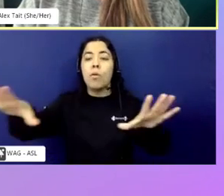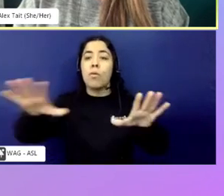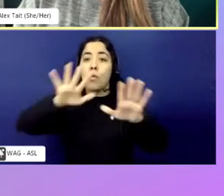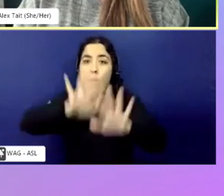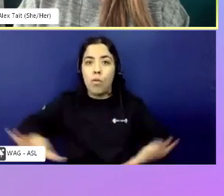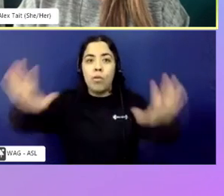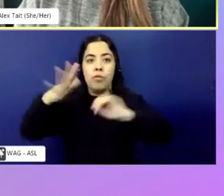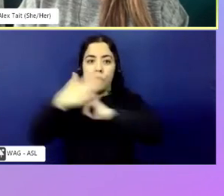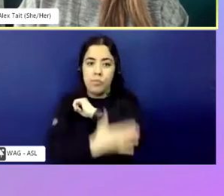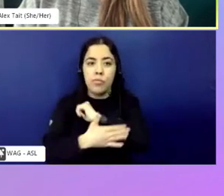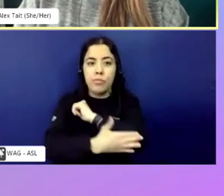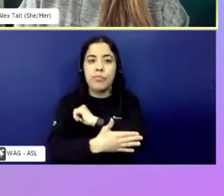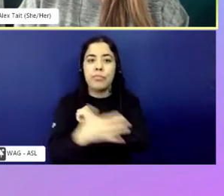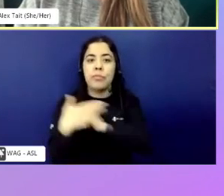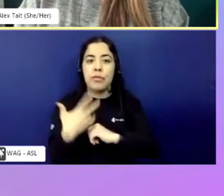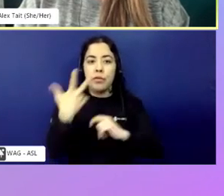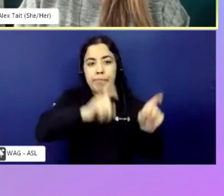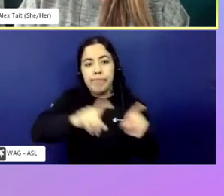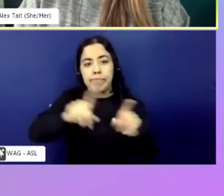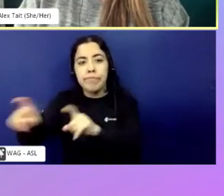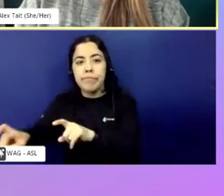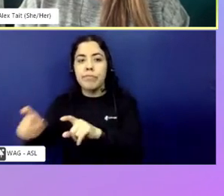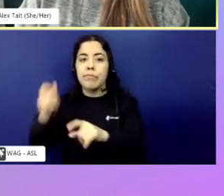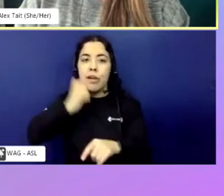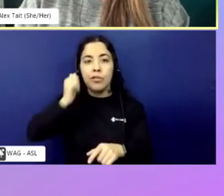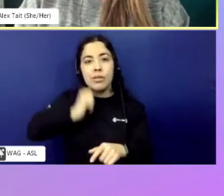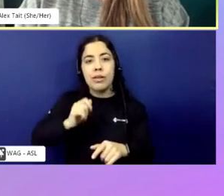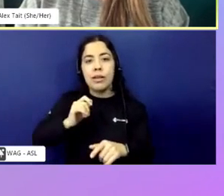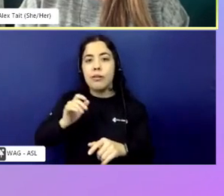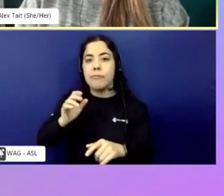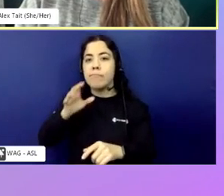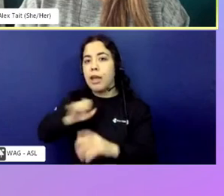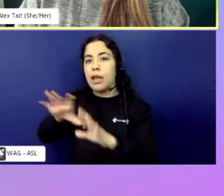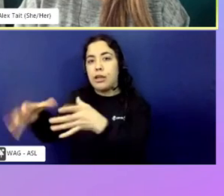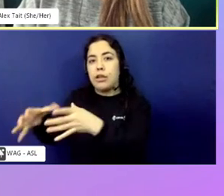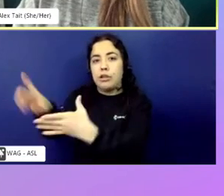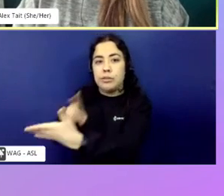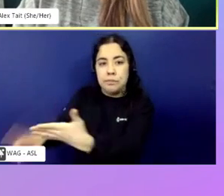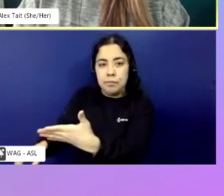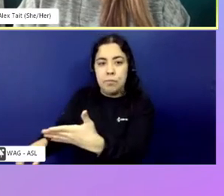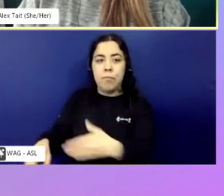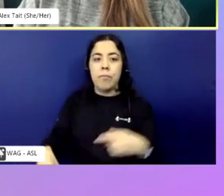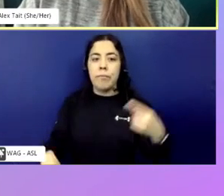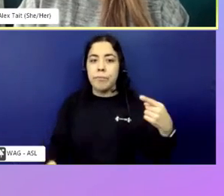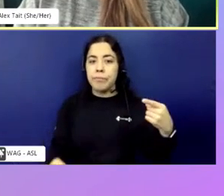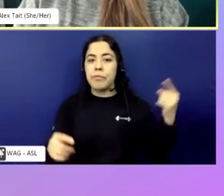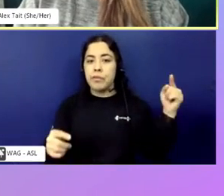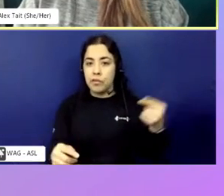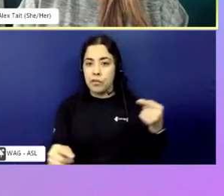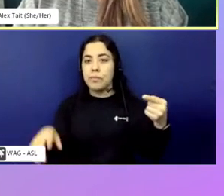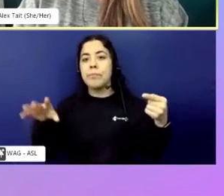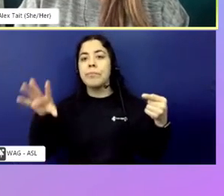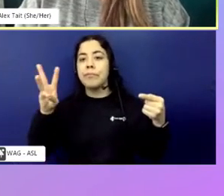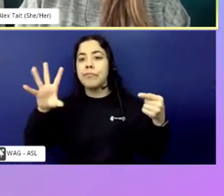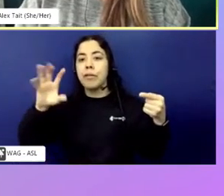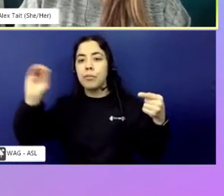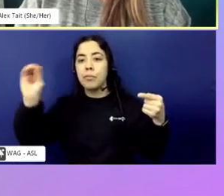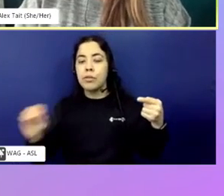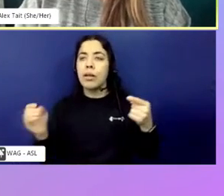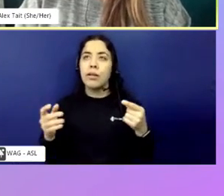national put out poll on how the aging regarding 3 forms of everyday ageism. Found that